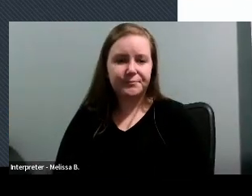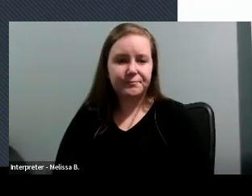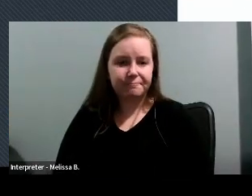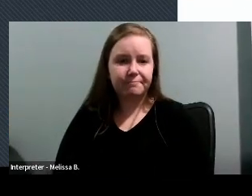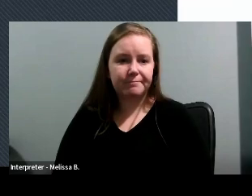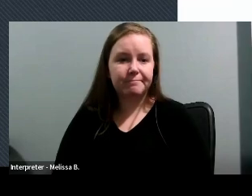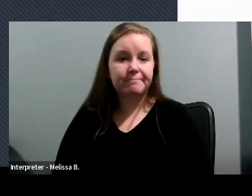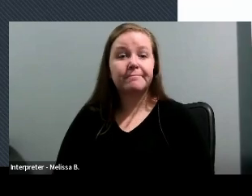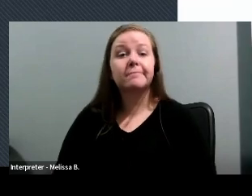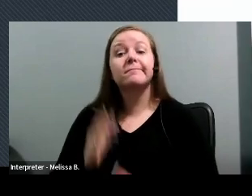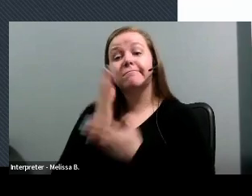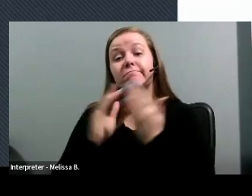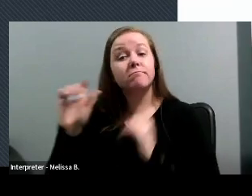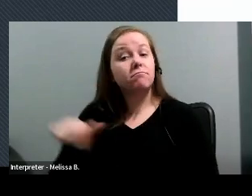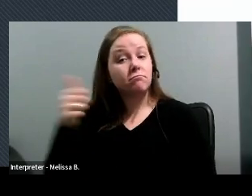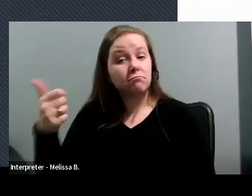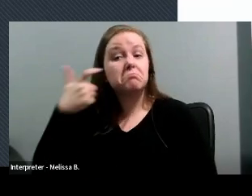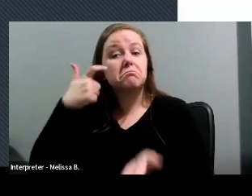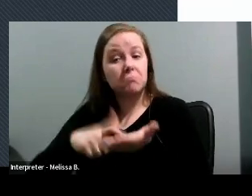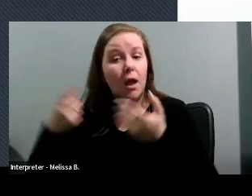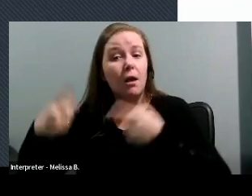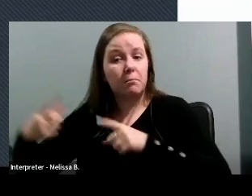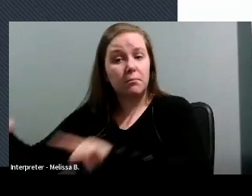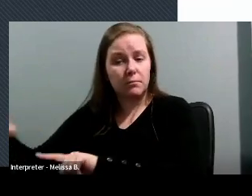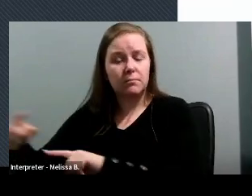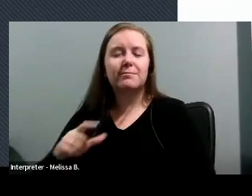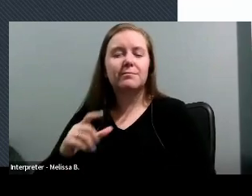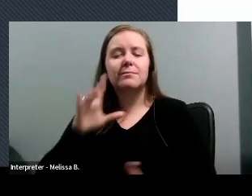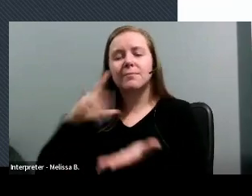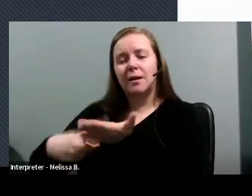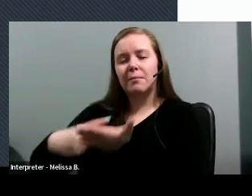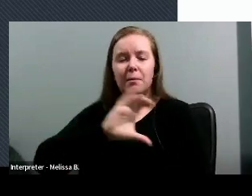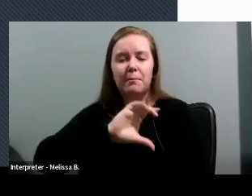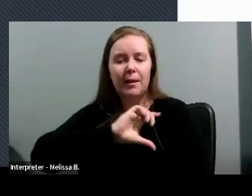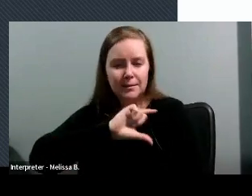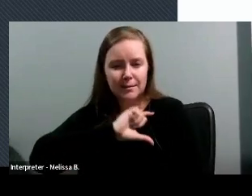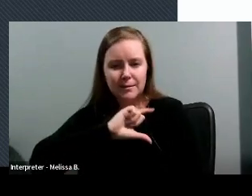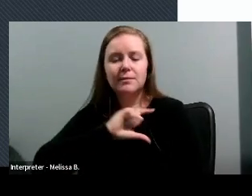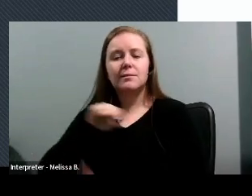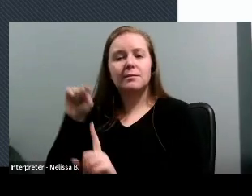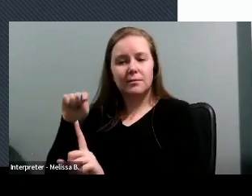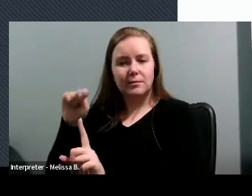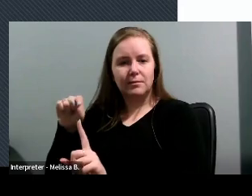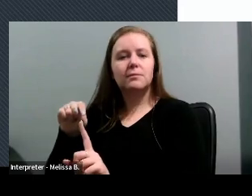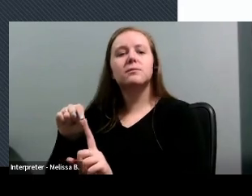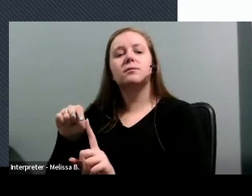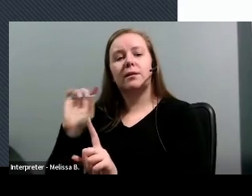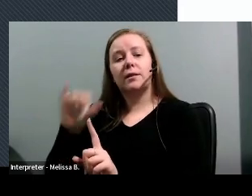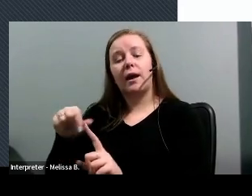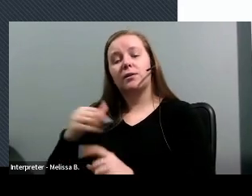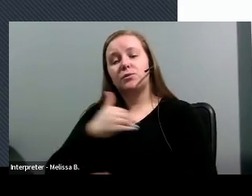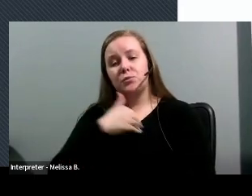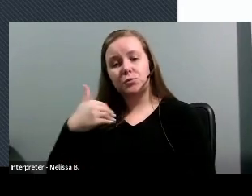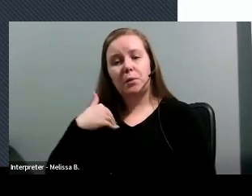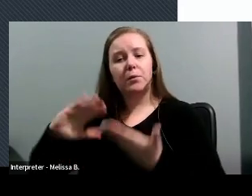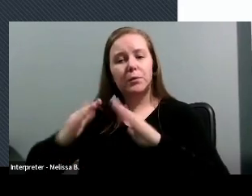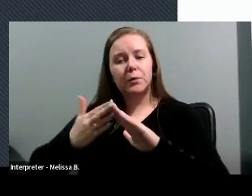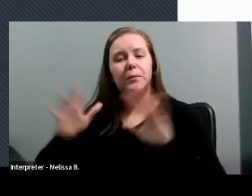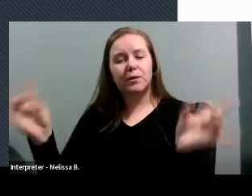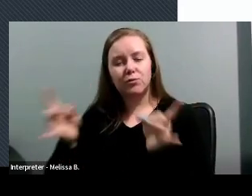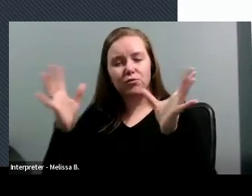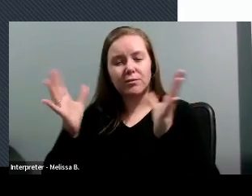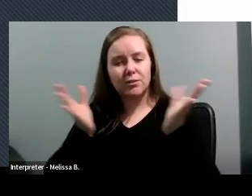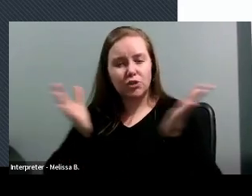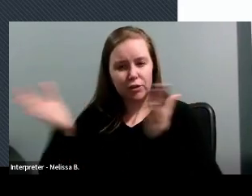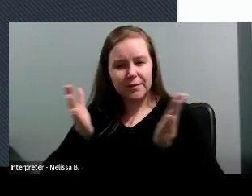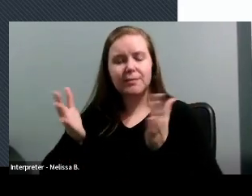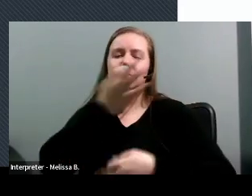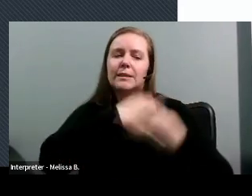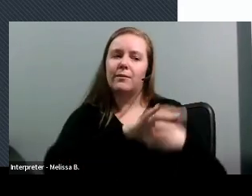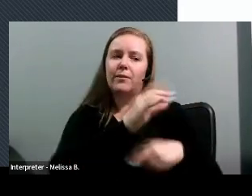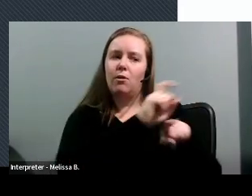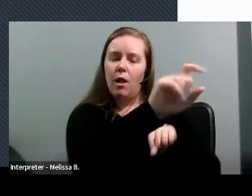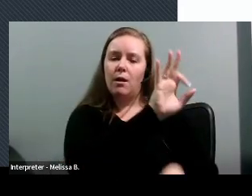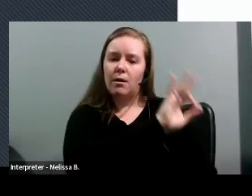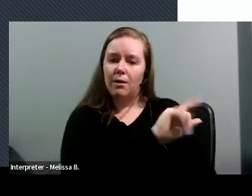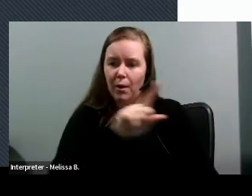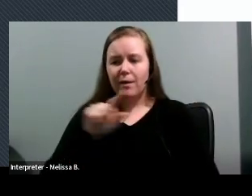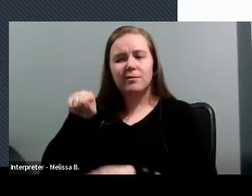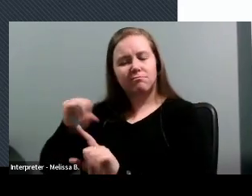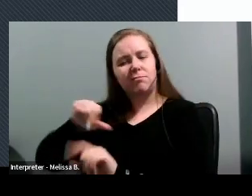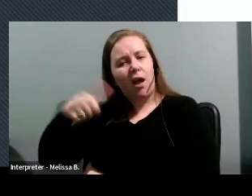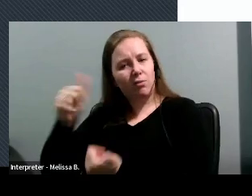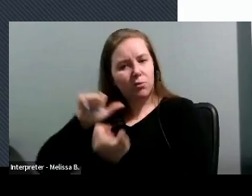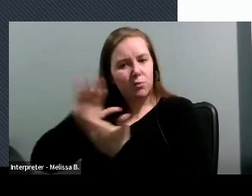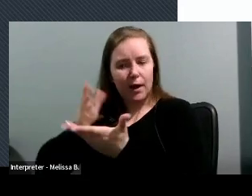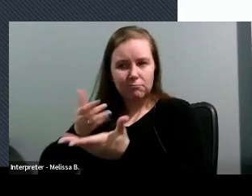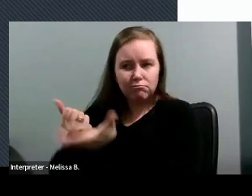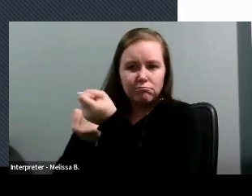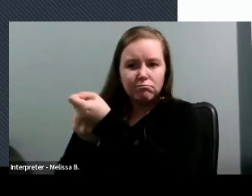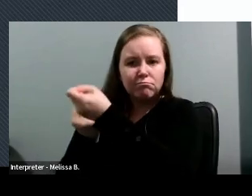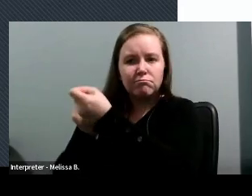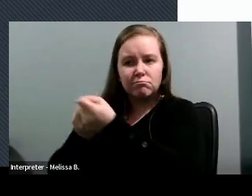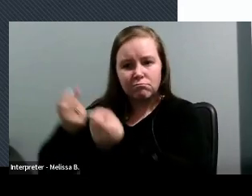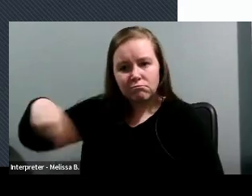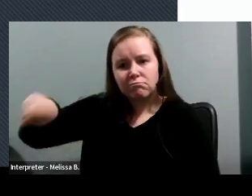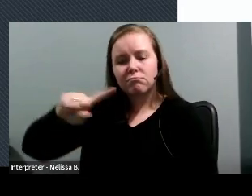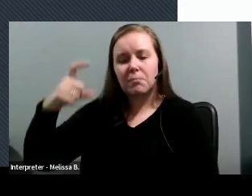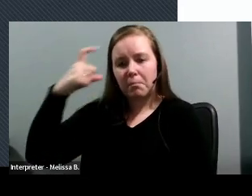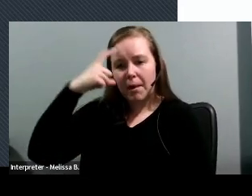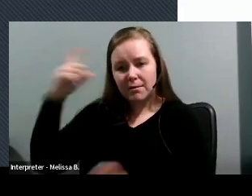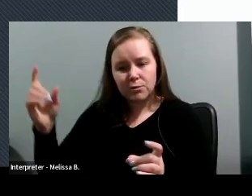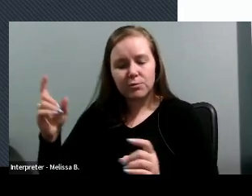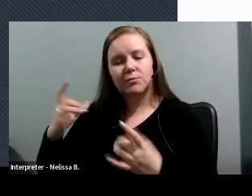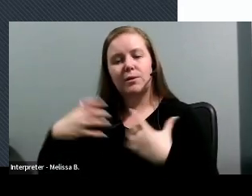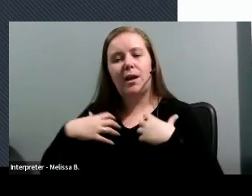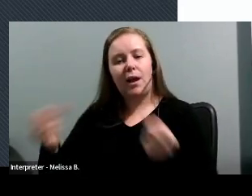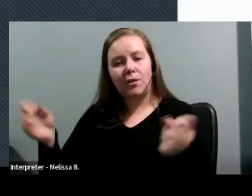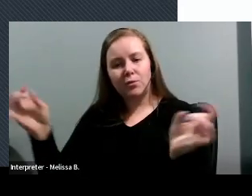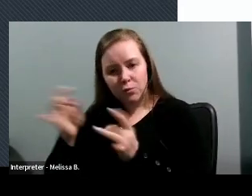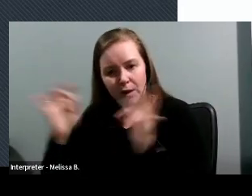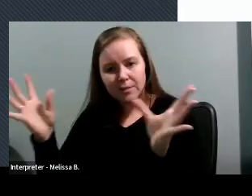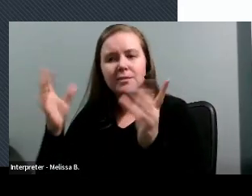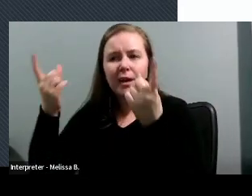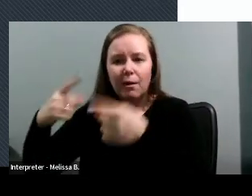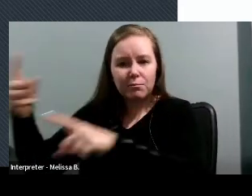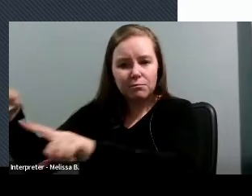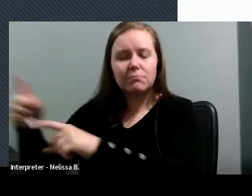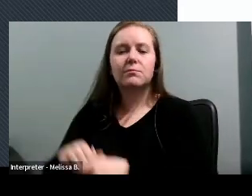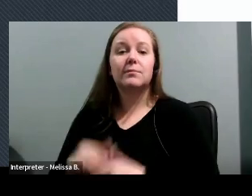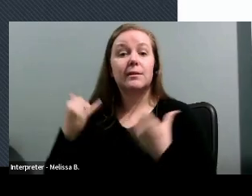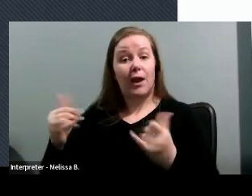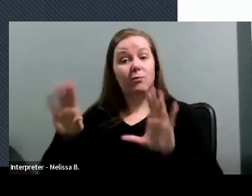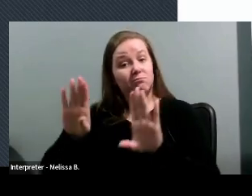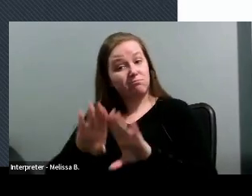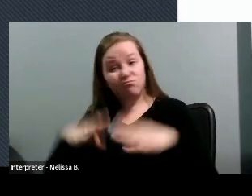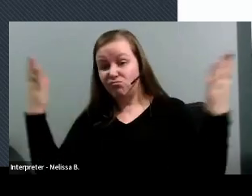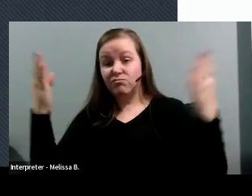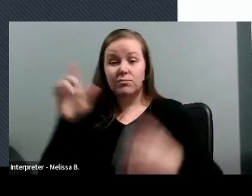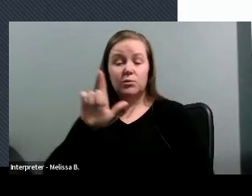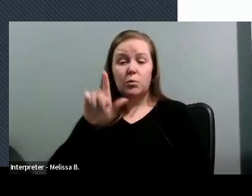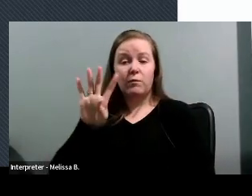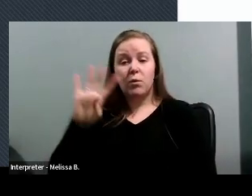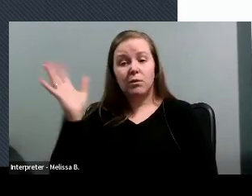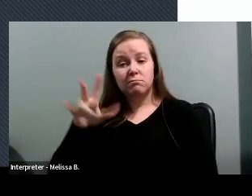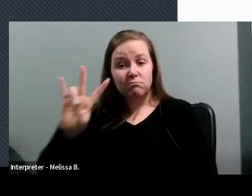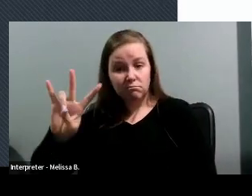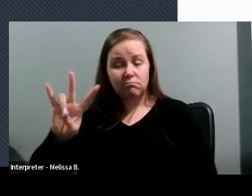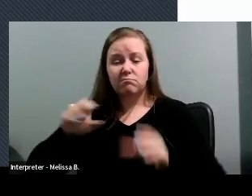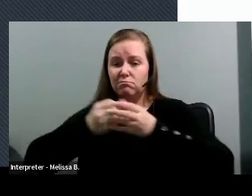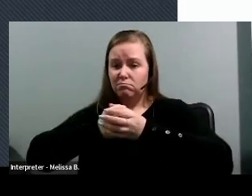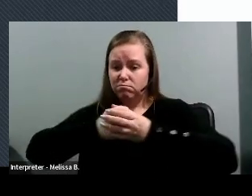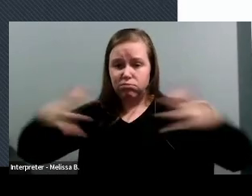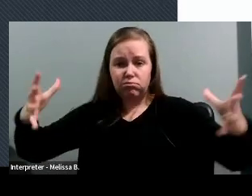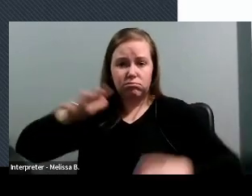Melissa Wong (she/her), SPT: Some of the other things that we've seen, talking about the policing, is an expansion of the Toronto Community Crisis Service, and this is an alternative to calling 911 that the city has implemented to support people who are in mental health crisis. It is now 24-7 and expanded across the city. We've also seen